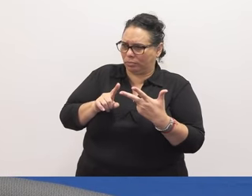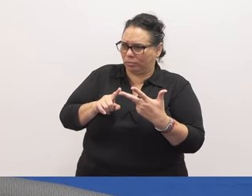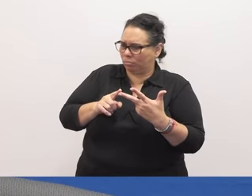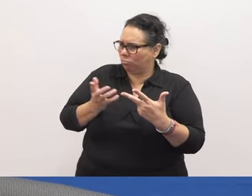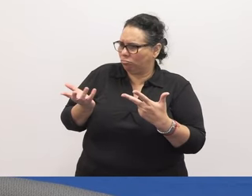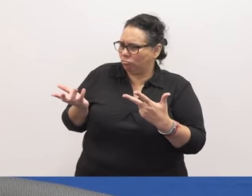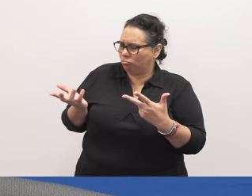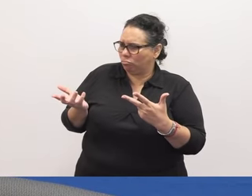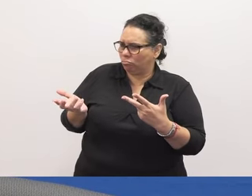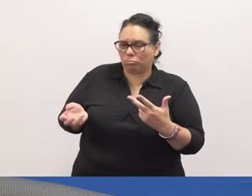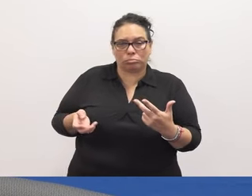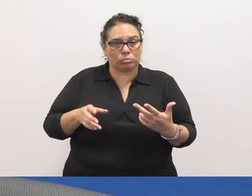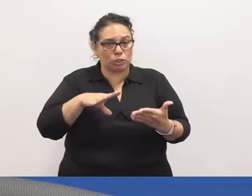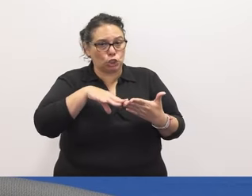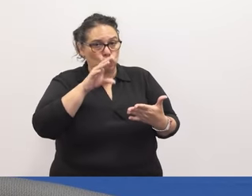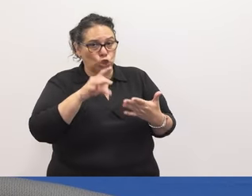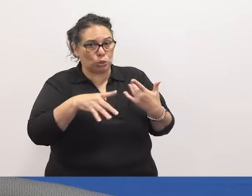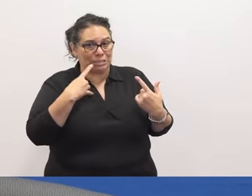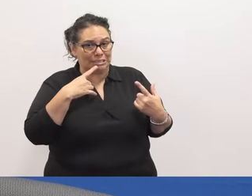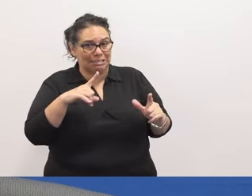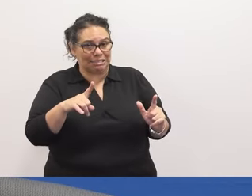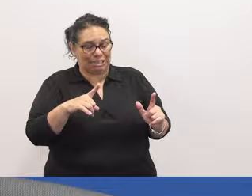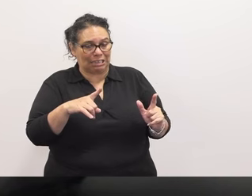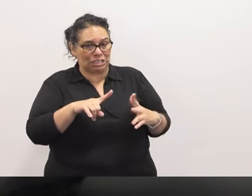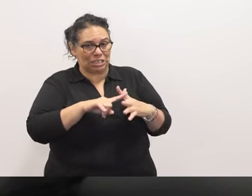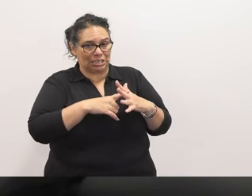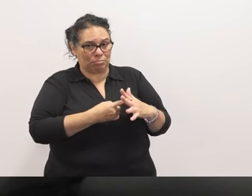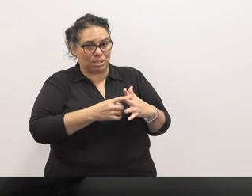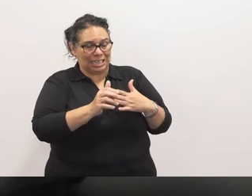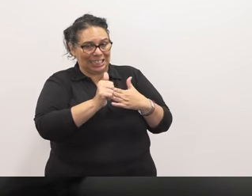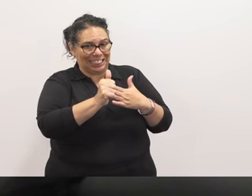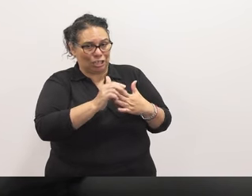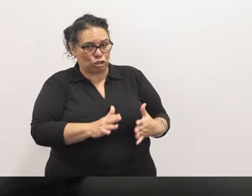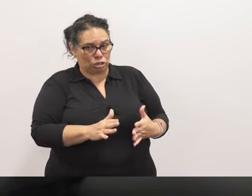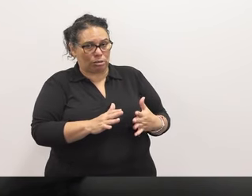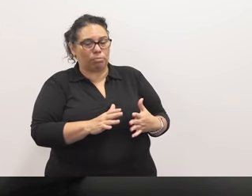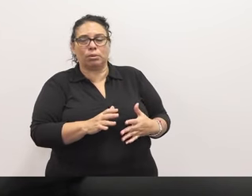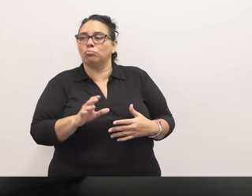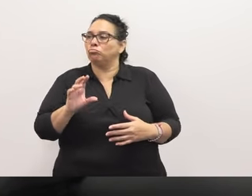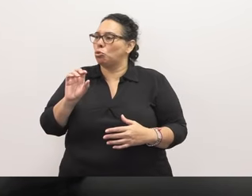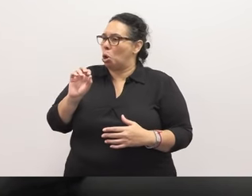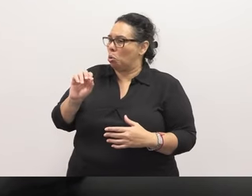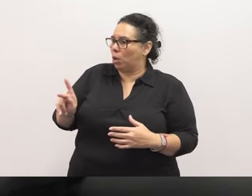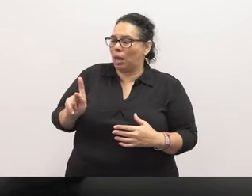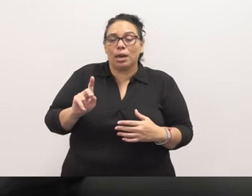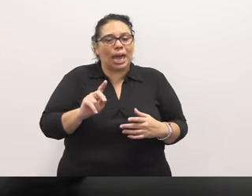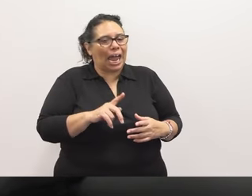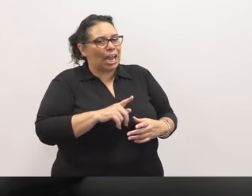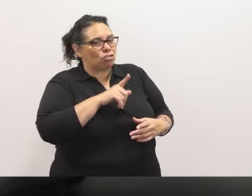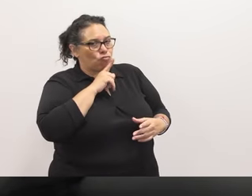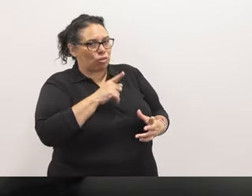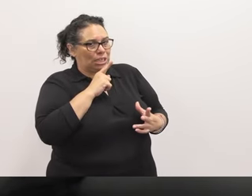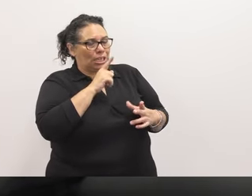[Jill Baker] Of the Student Success Initiative is actually leadership. [Doug Otto] Okay. And really working with students around the skills of leadership.